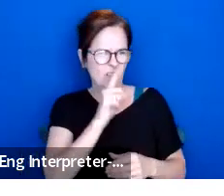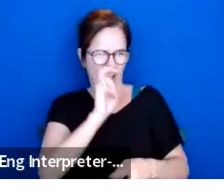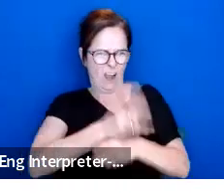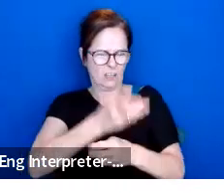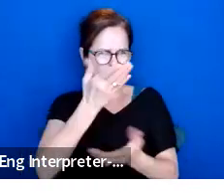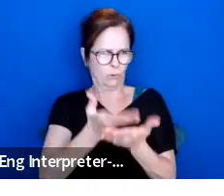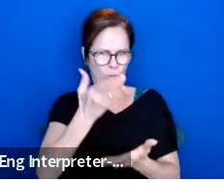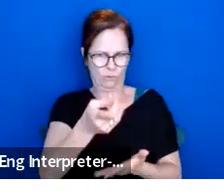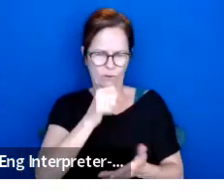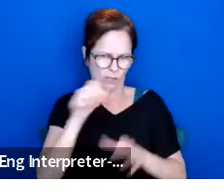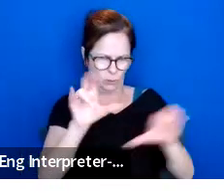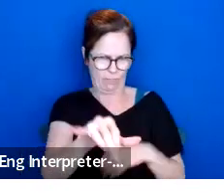This is, I feel like this is kind of like. We're all, we've all agreed to it.